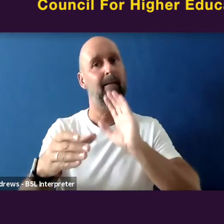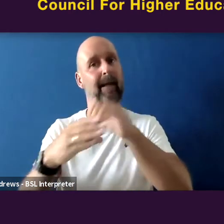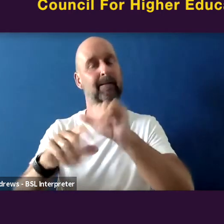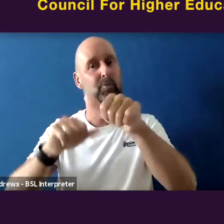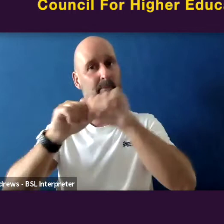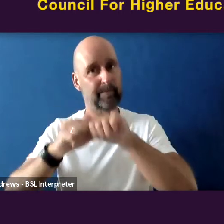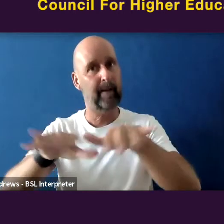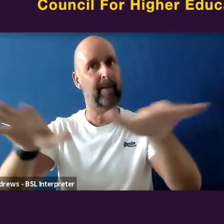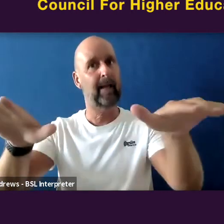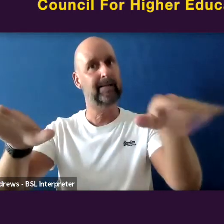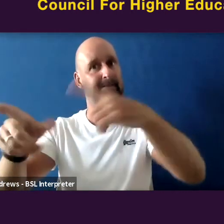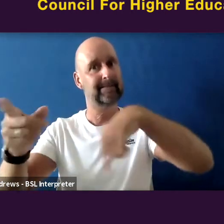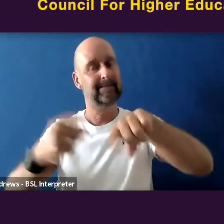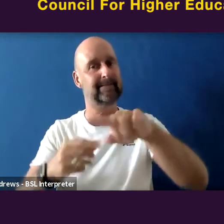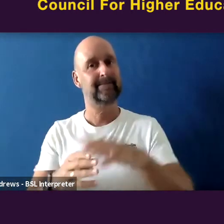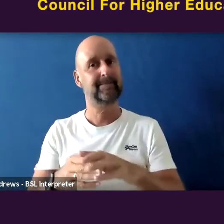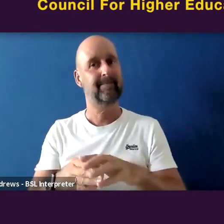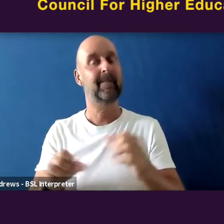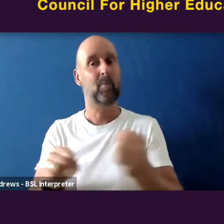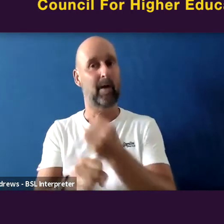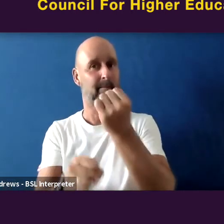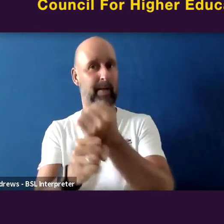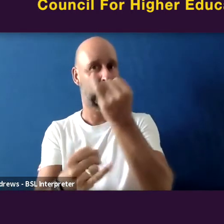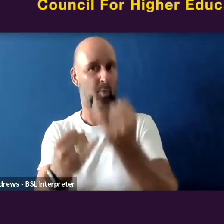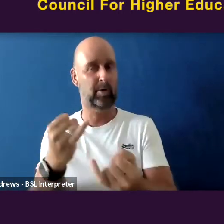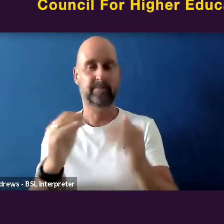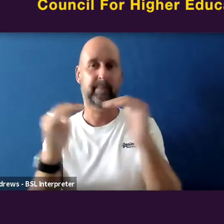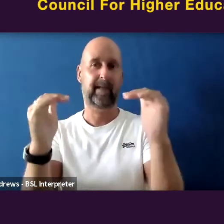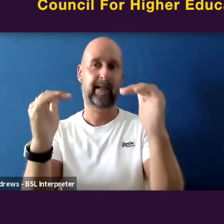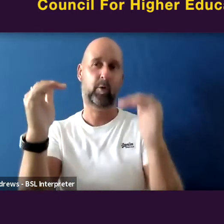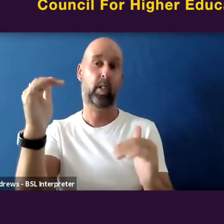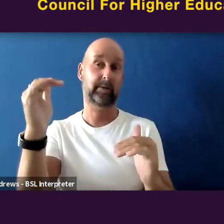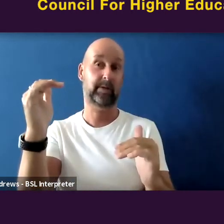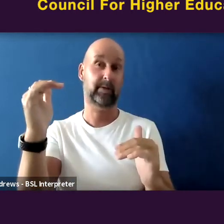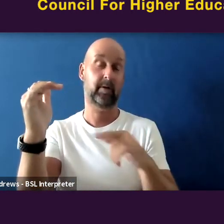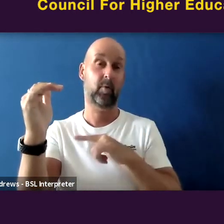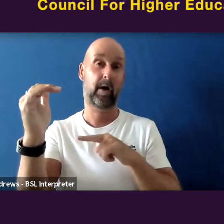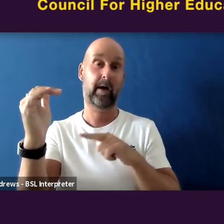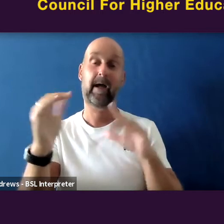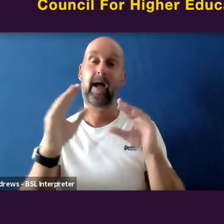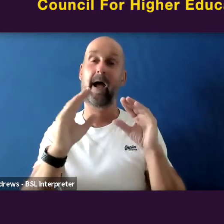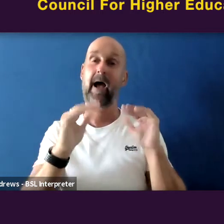further compounding inequalities that our Higher Education institutions are working to address.